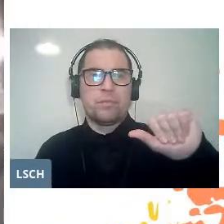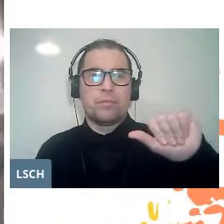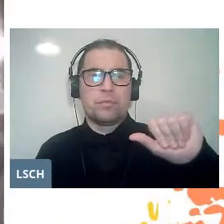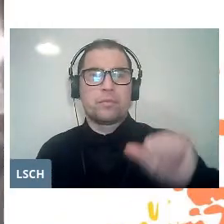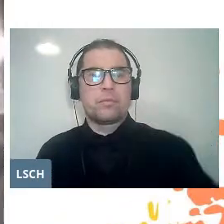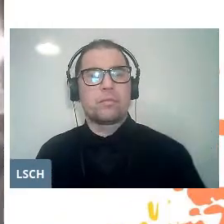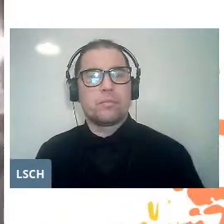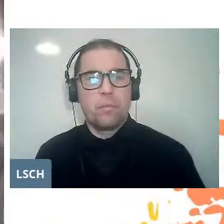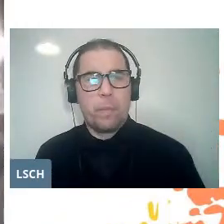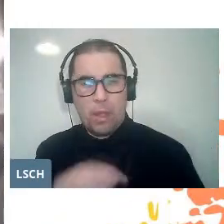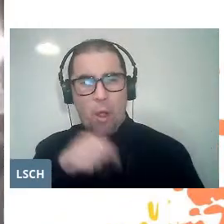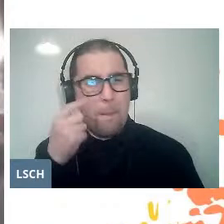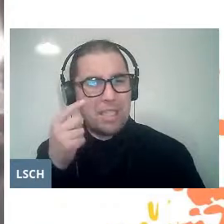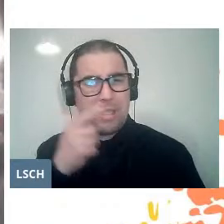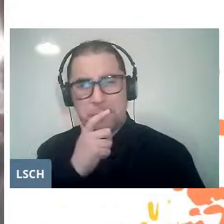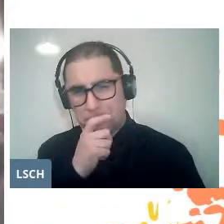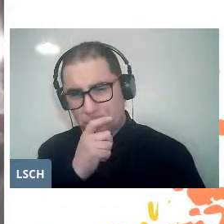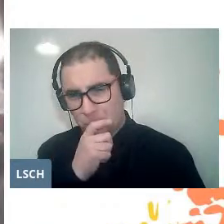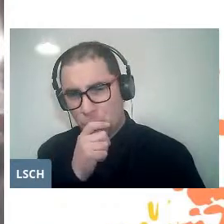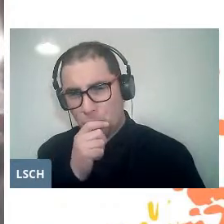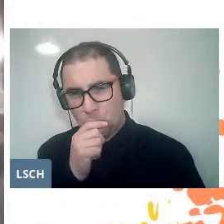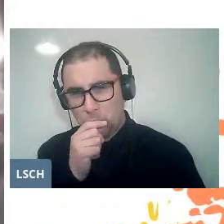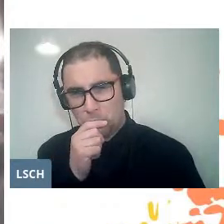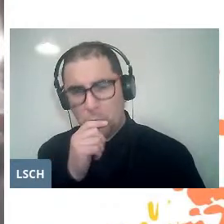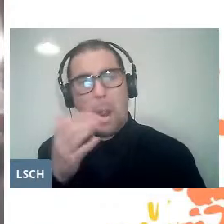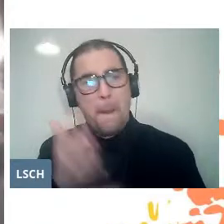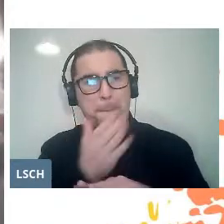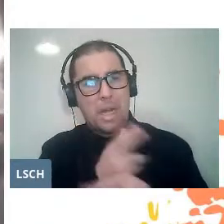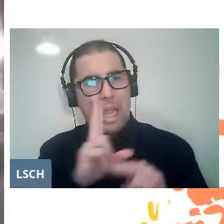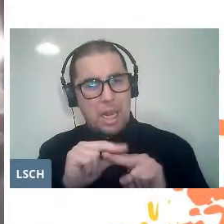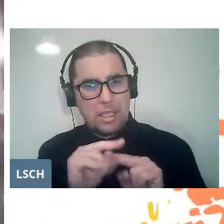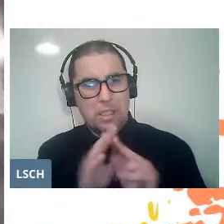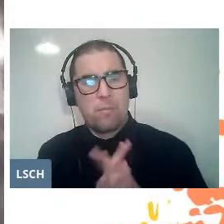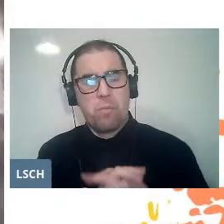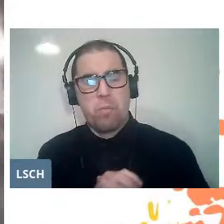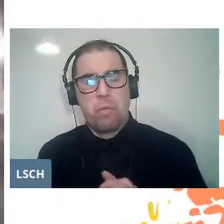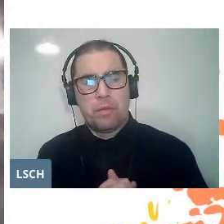If we take into account that in pre-classicism the symphonies